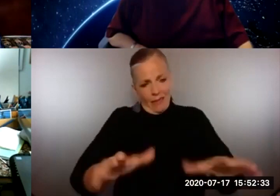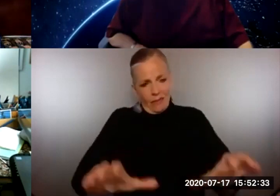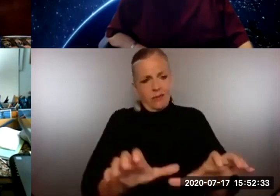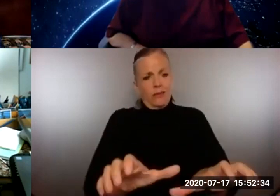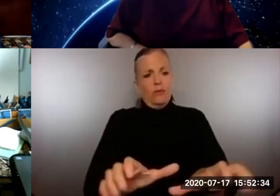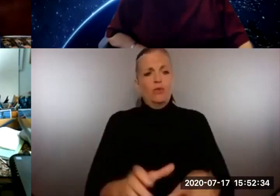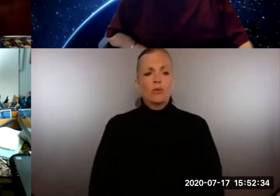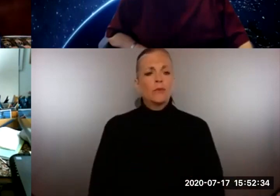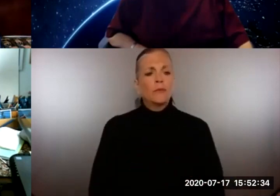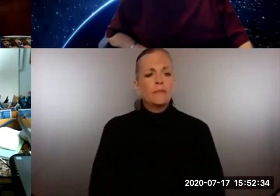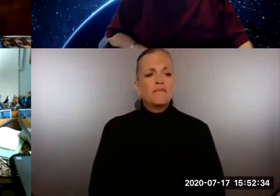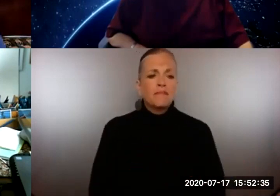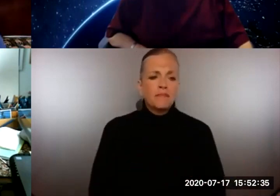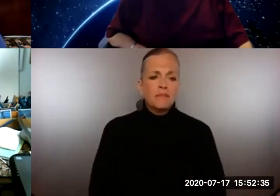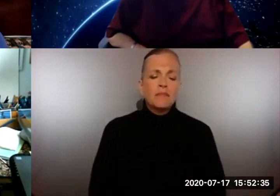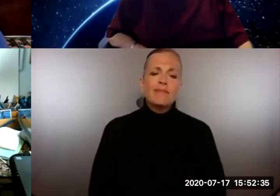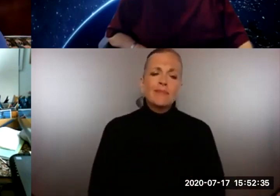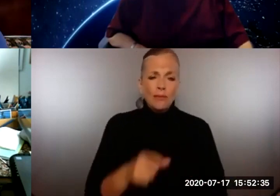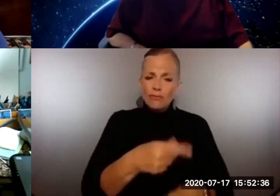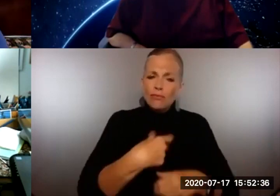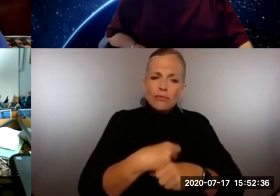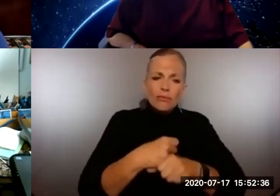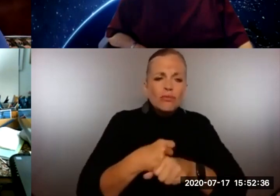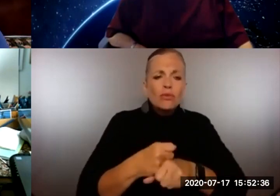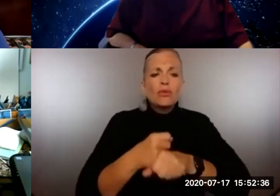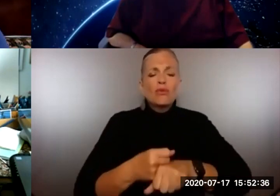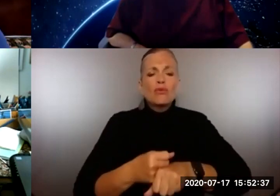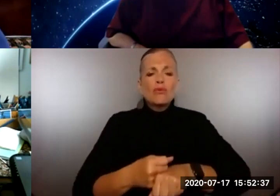justice and equality of opportunity